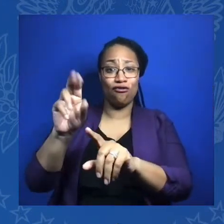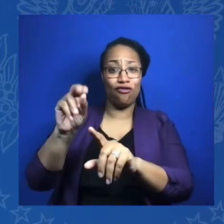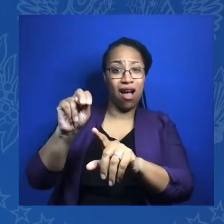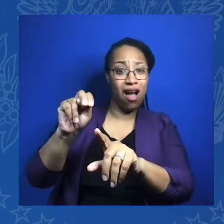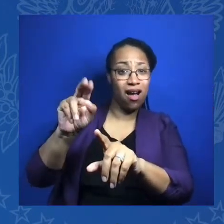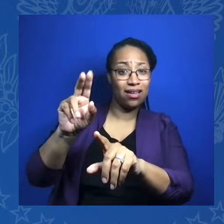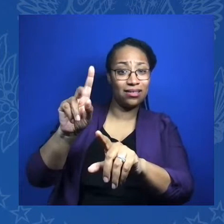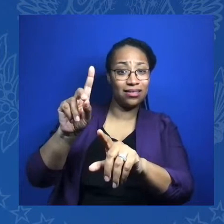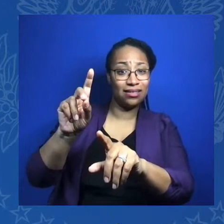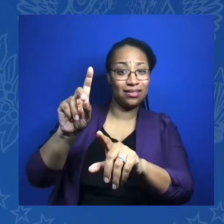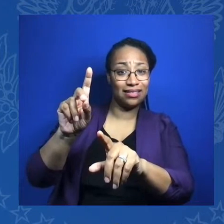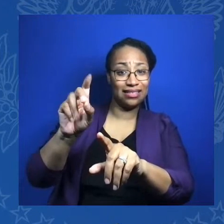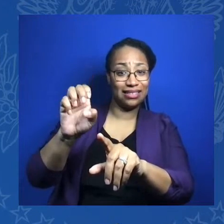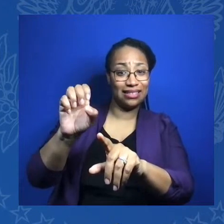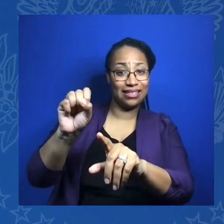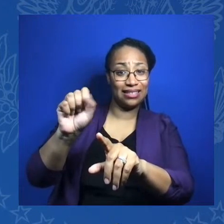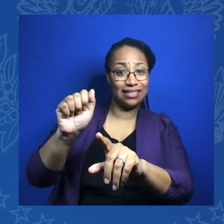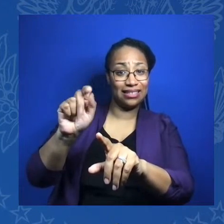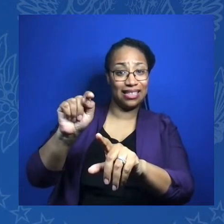but Mickey Mouse beat the hell out of me and got there first.